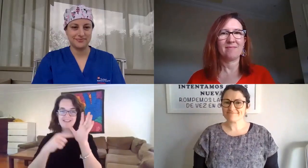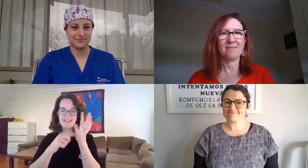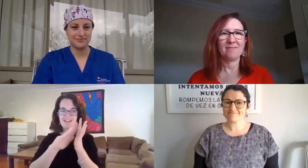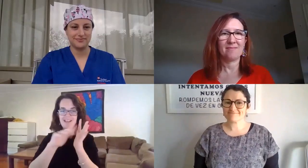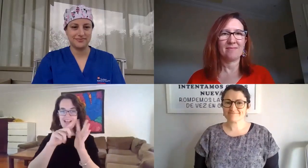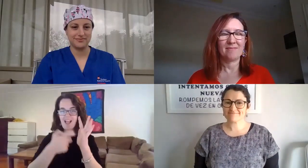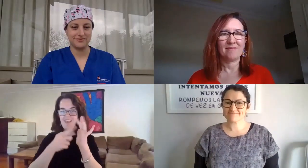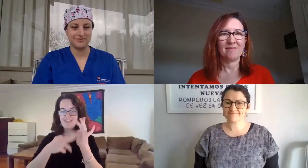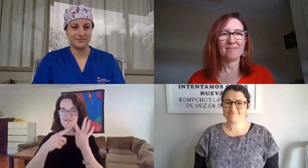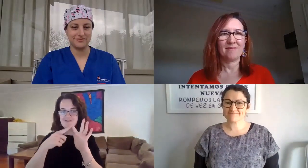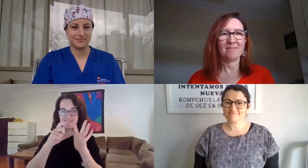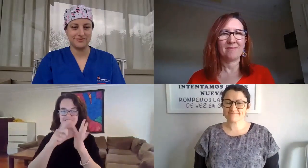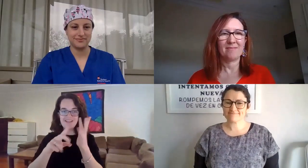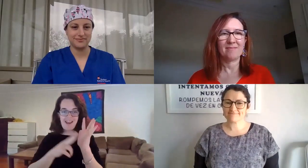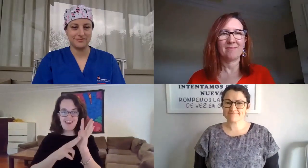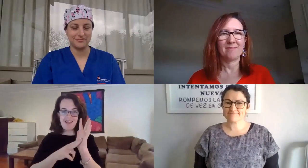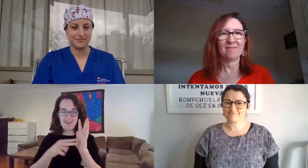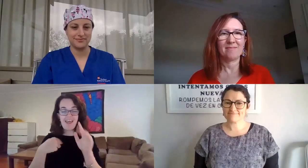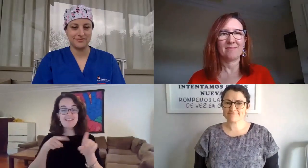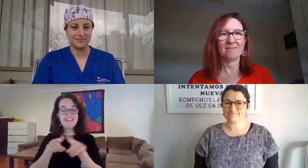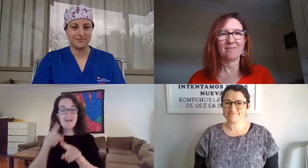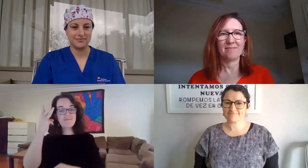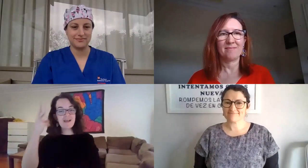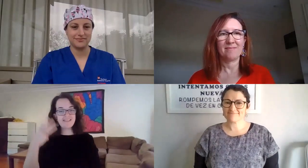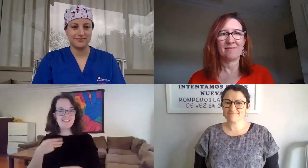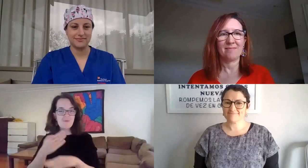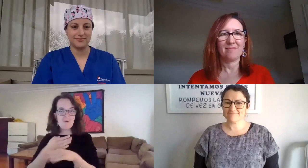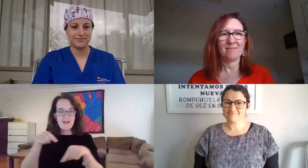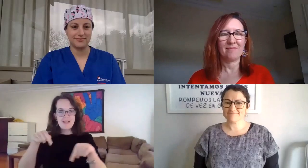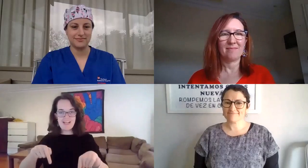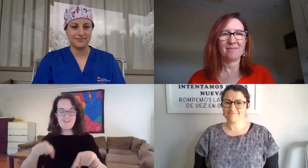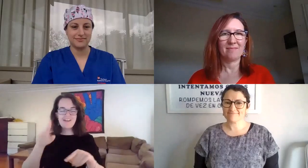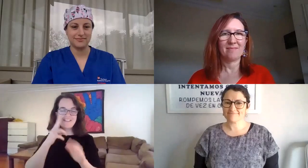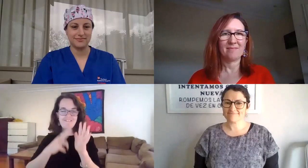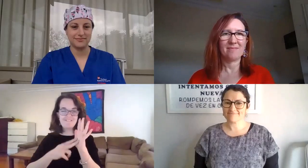everyone. My name is Catherine Dunn and like Maxine and I work